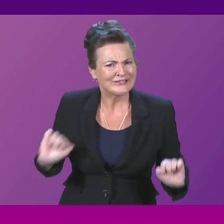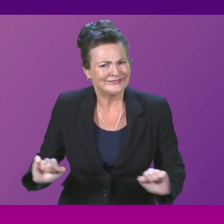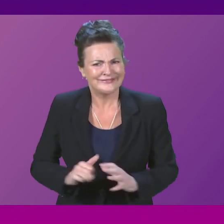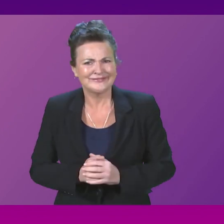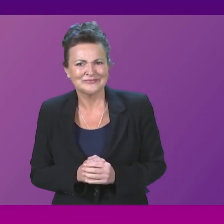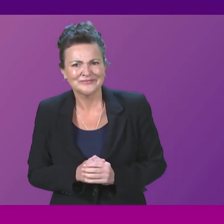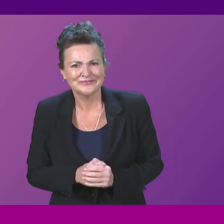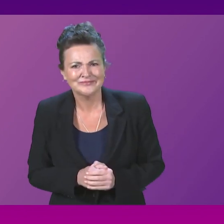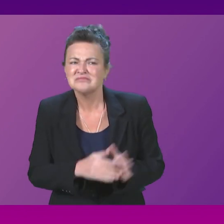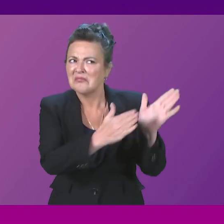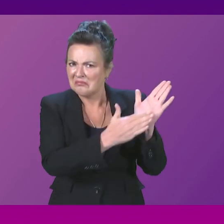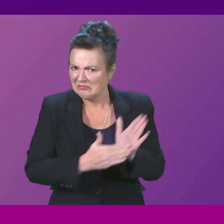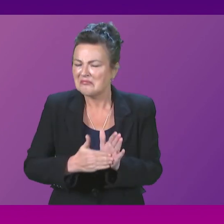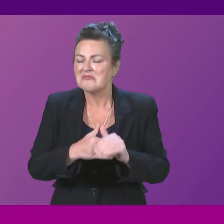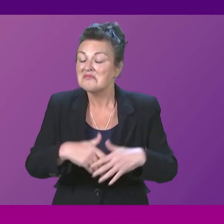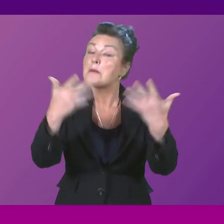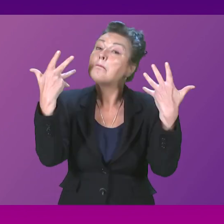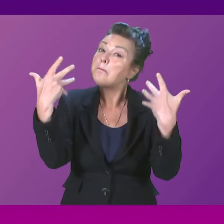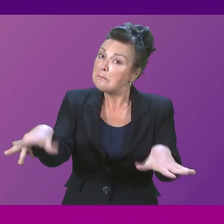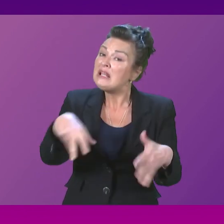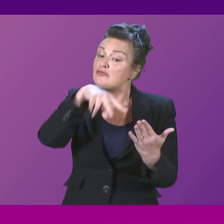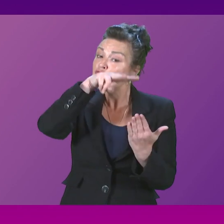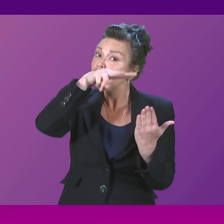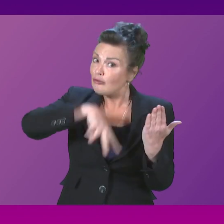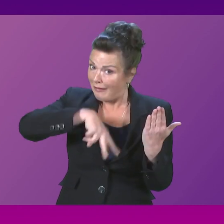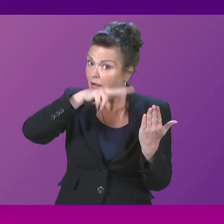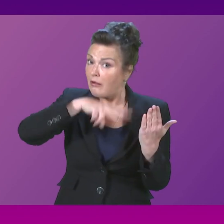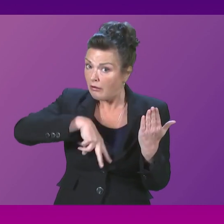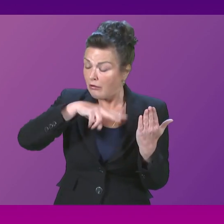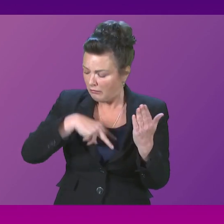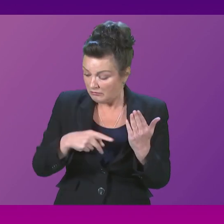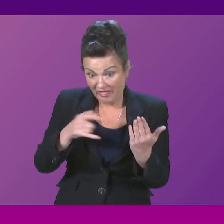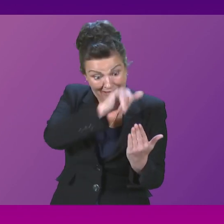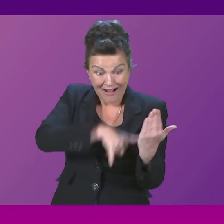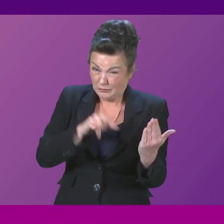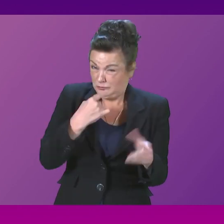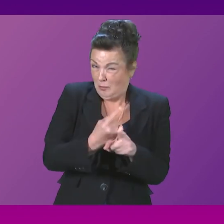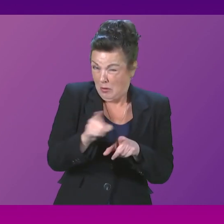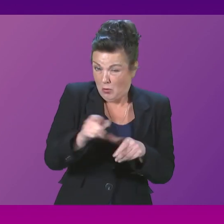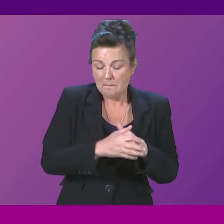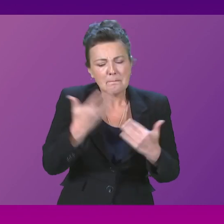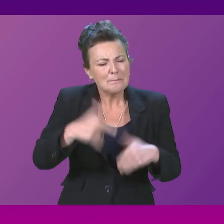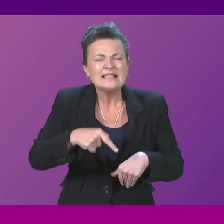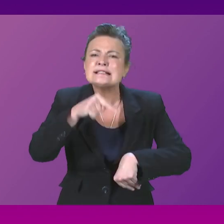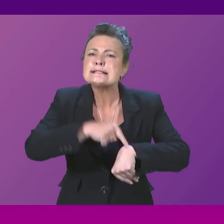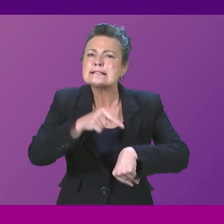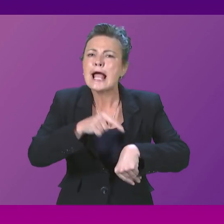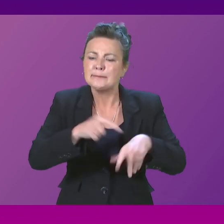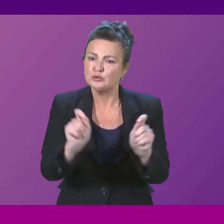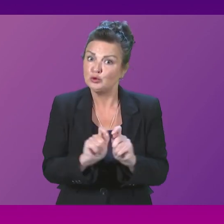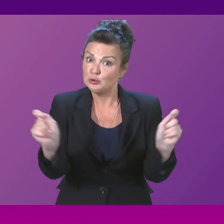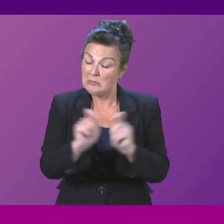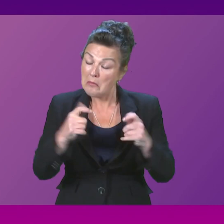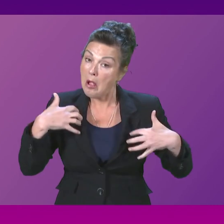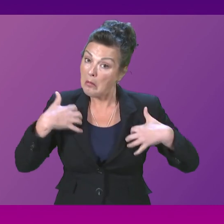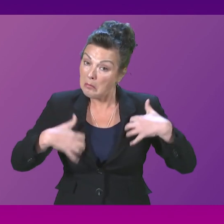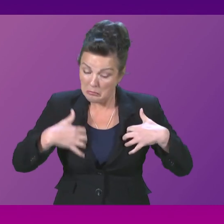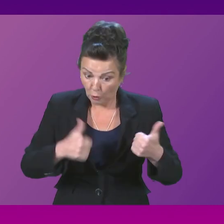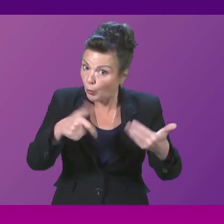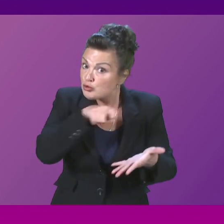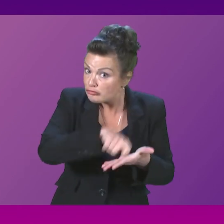I read with interest the article in The Times this morning—as always, it was good journalism,